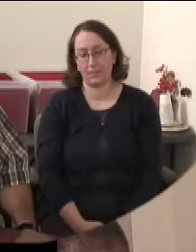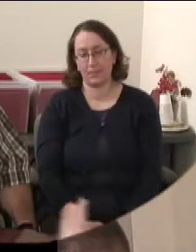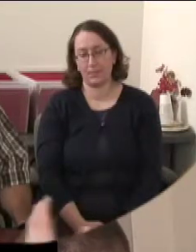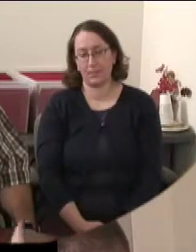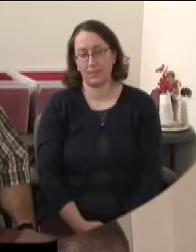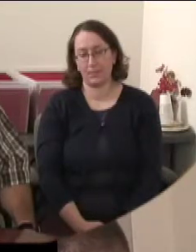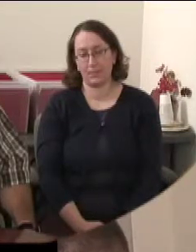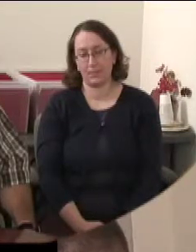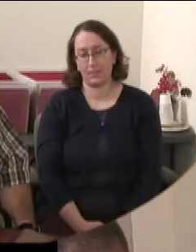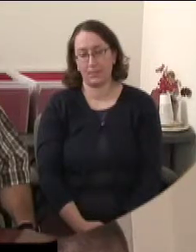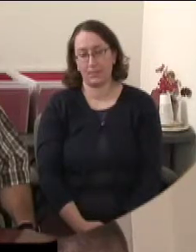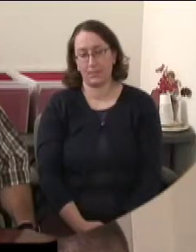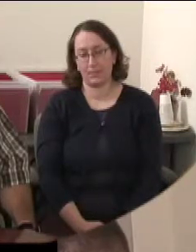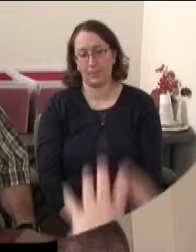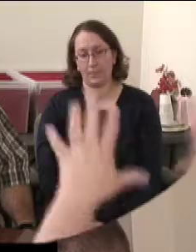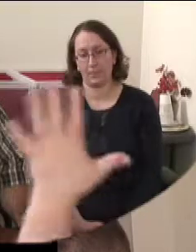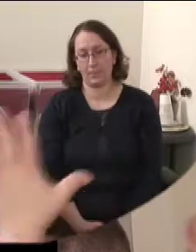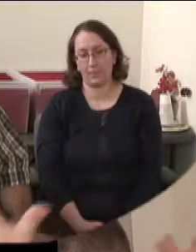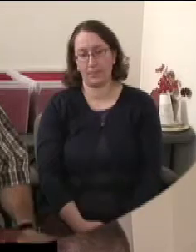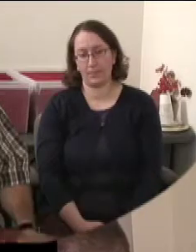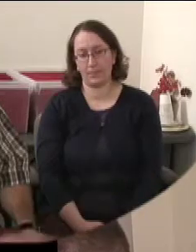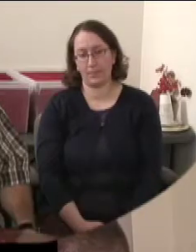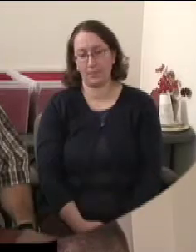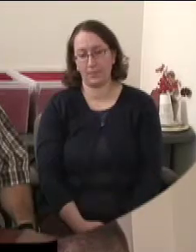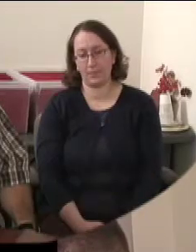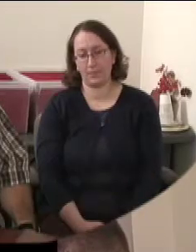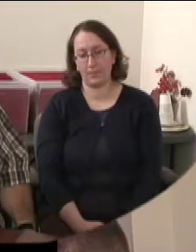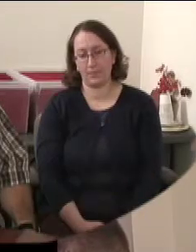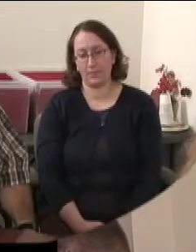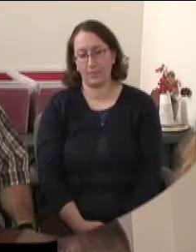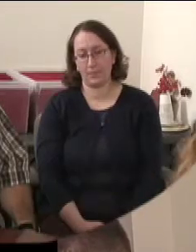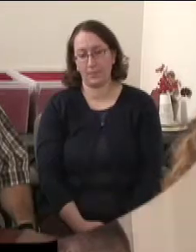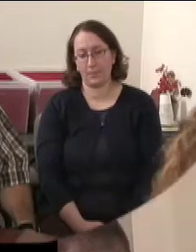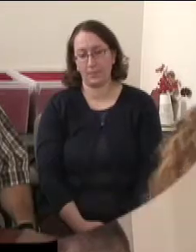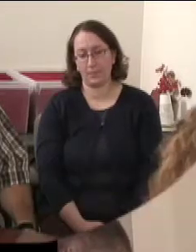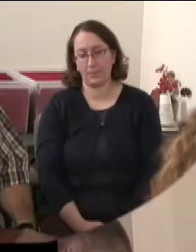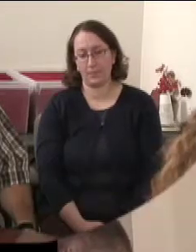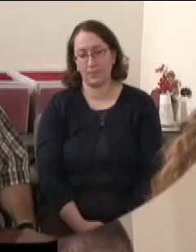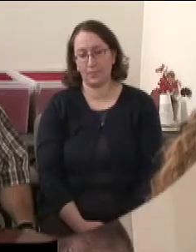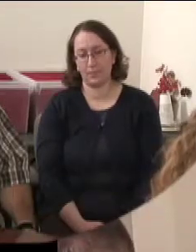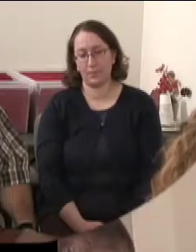but I also know that they expand it out of state.